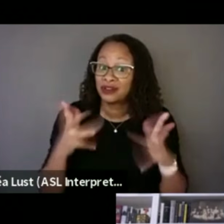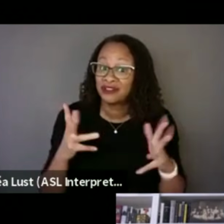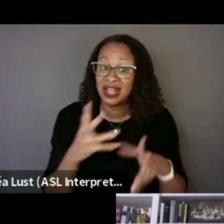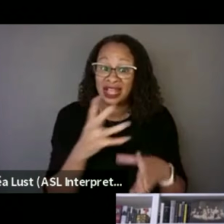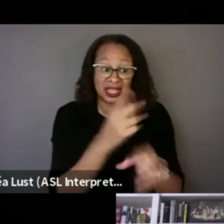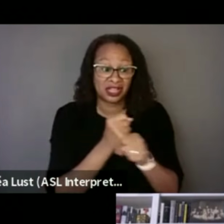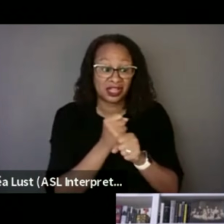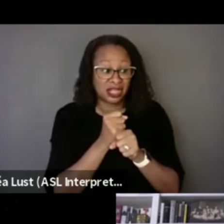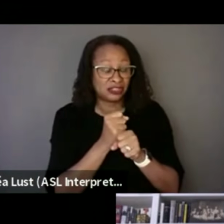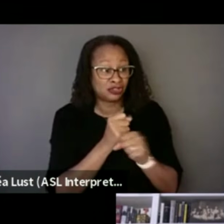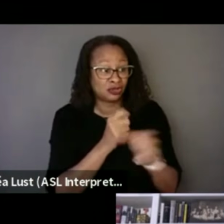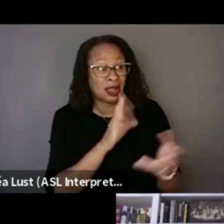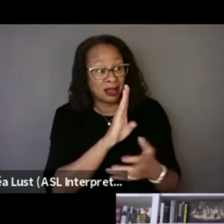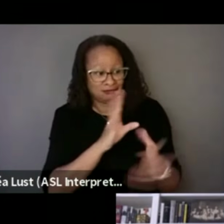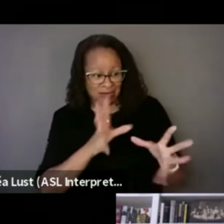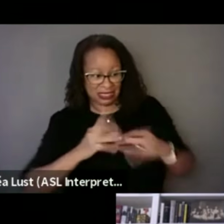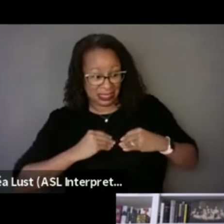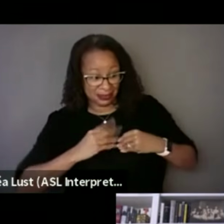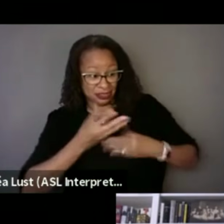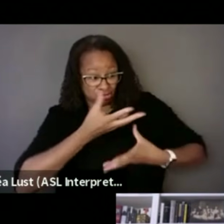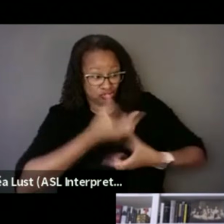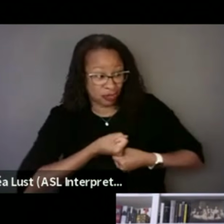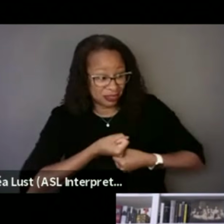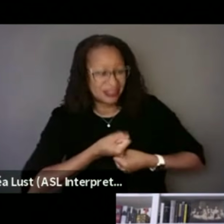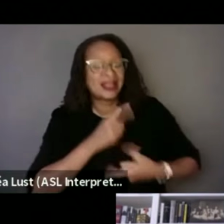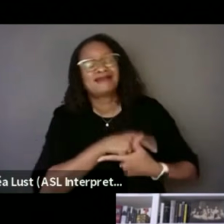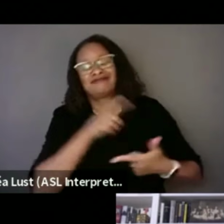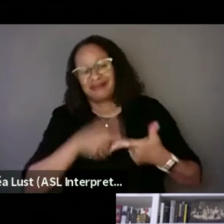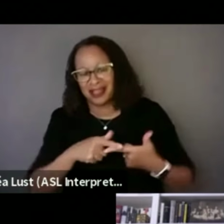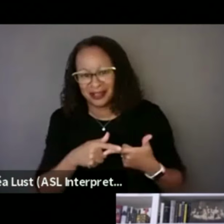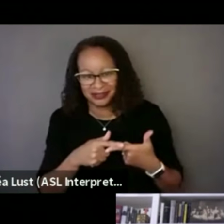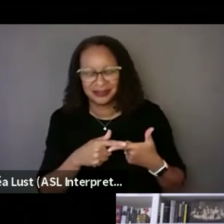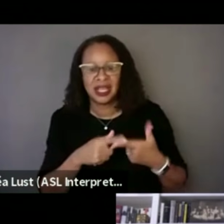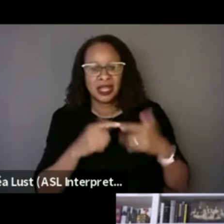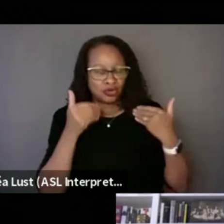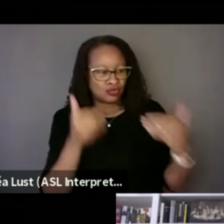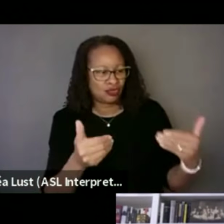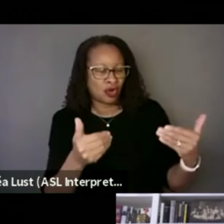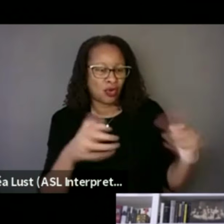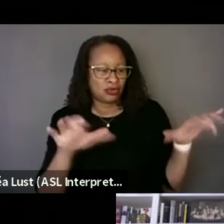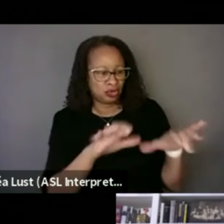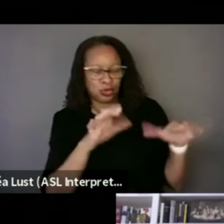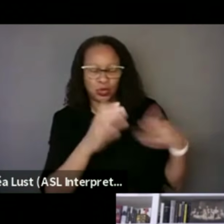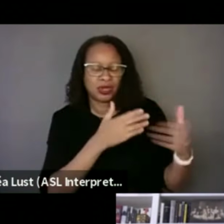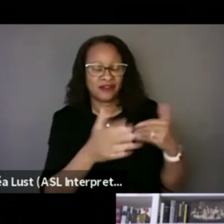and your trust, can you sort of go about your business so that we know when the cameras are rolling